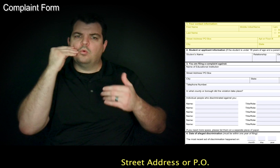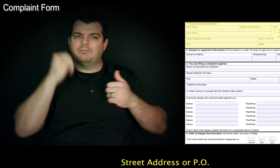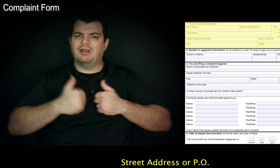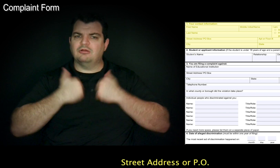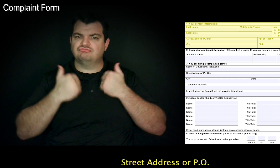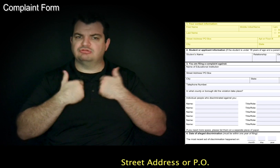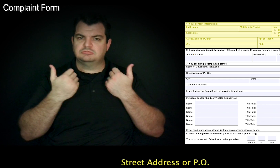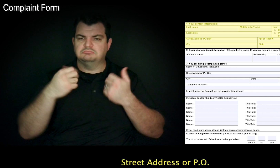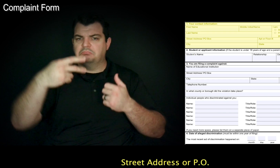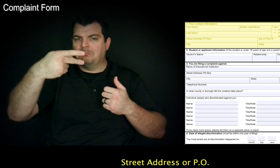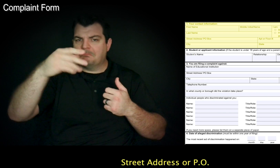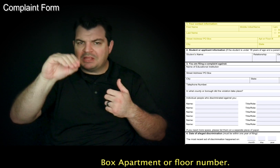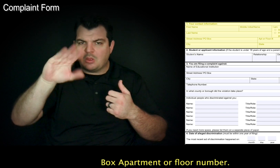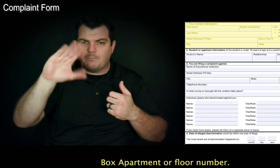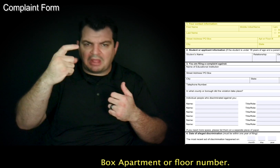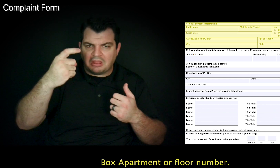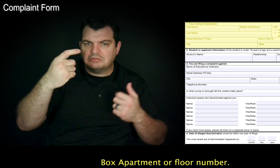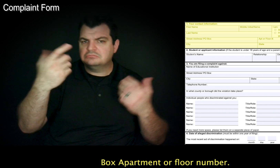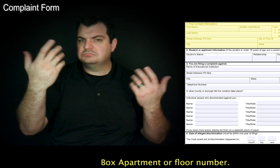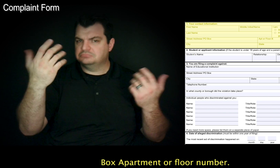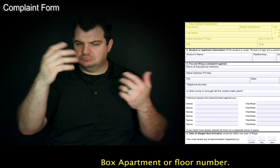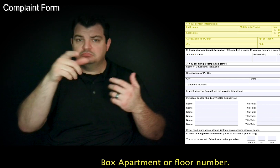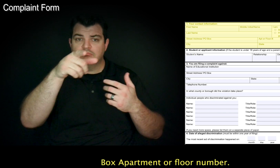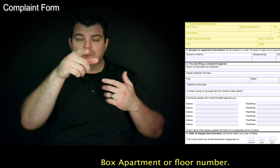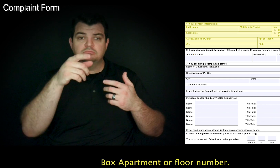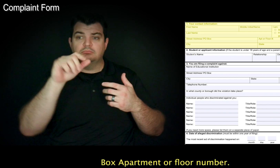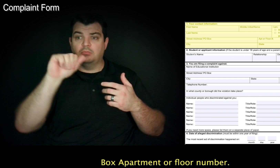Street Address or P.O. Box Apartment or floor number.